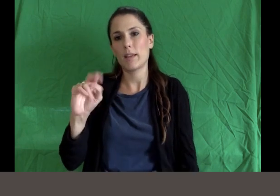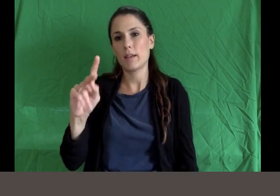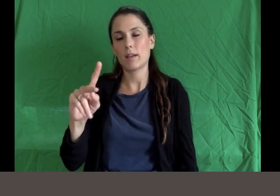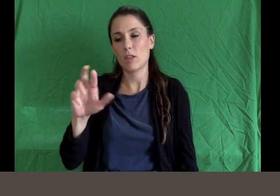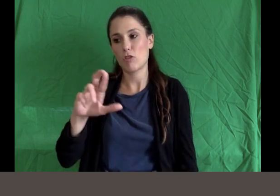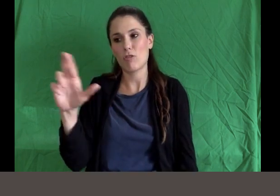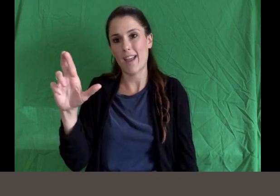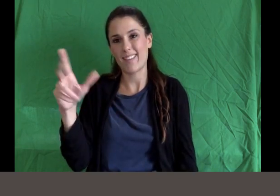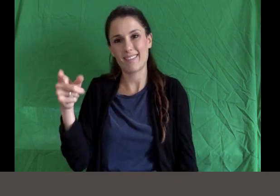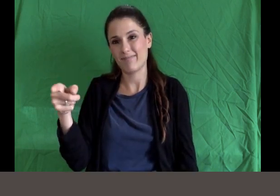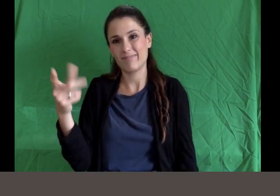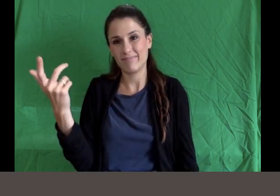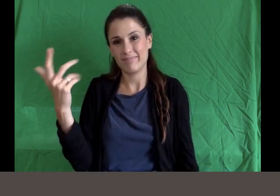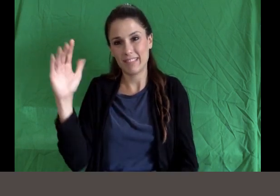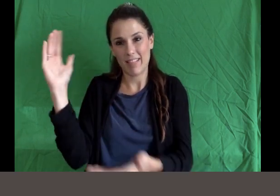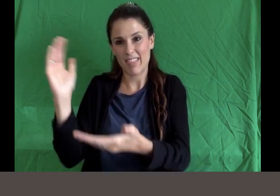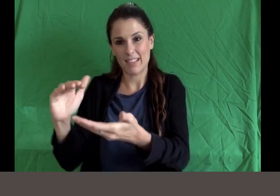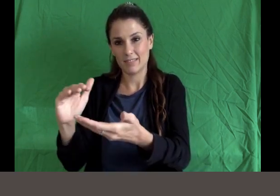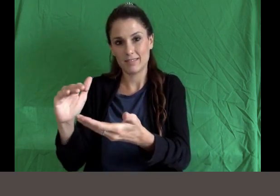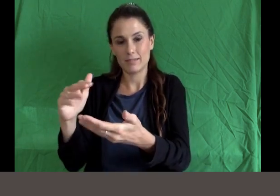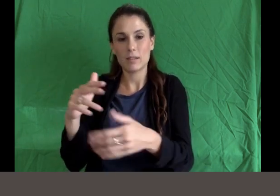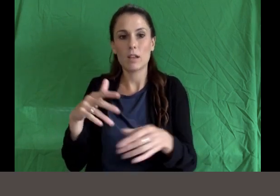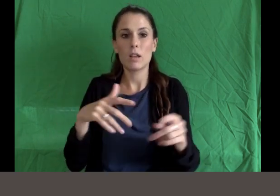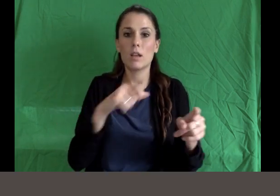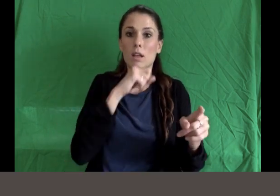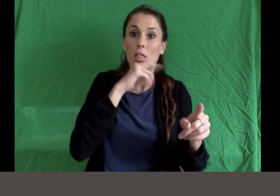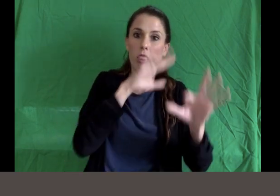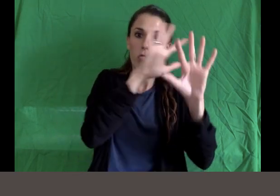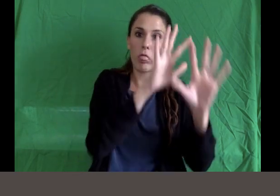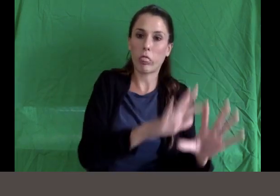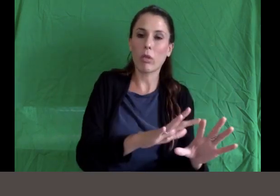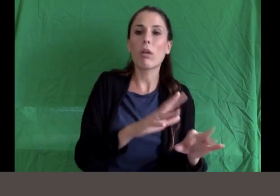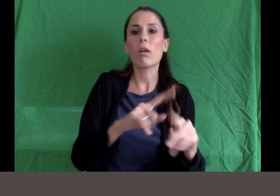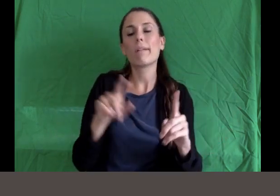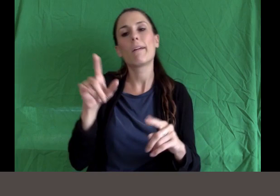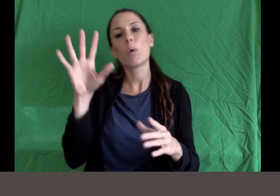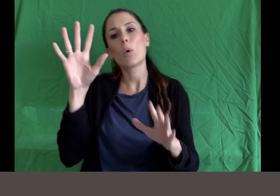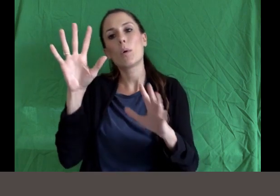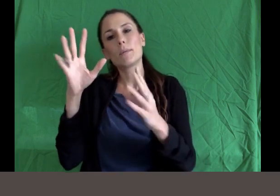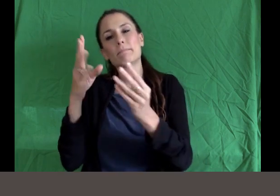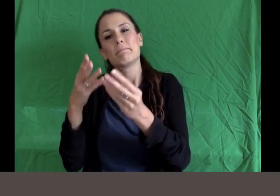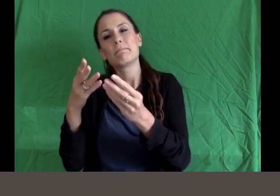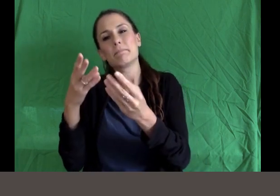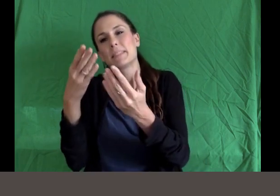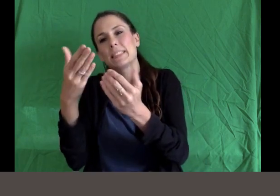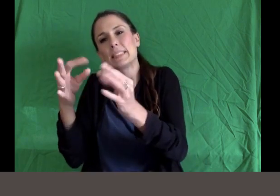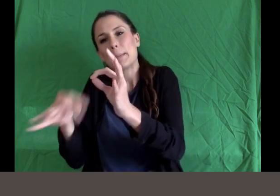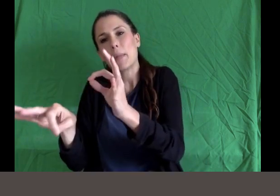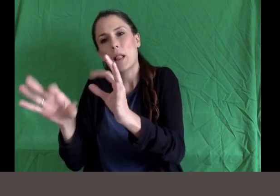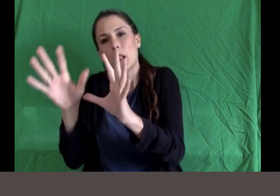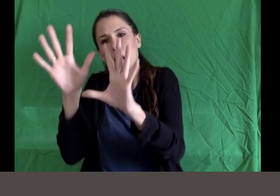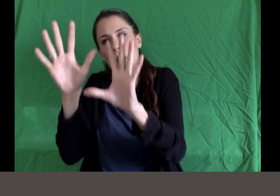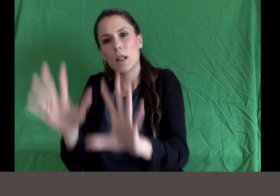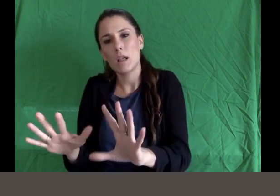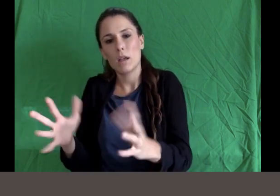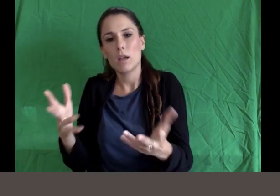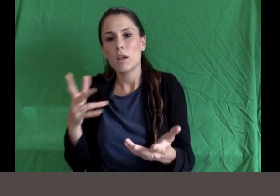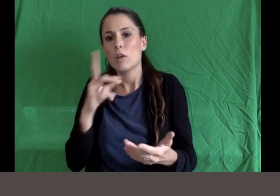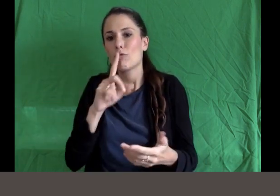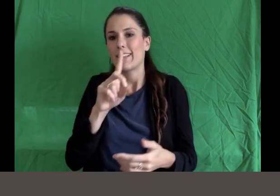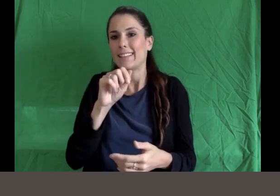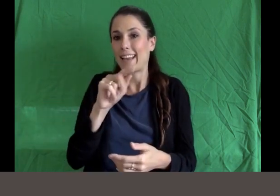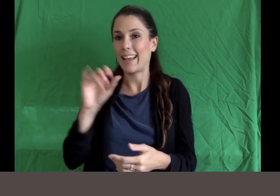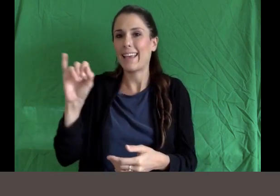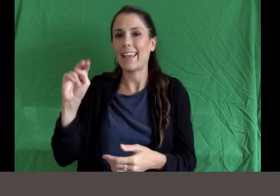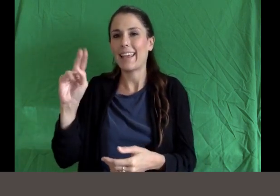to ink ratio we're doing a much better job in terms of that now as i said Tufte has been known to